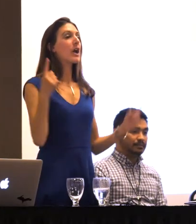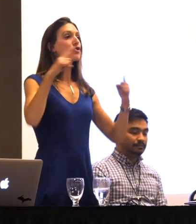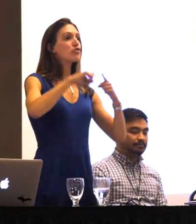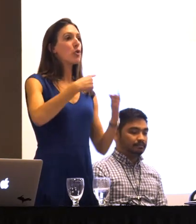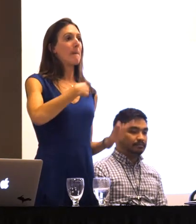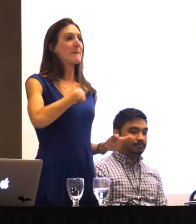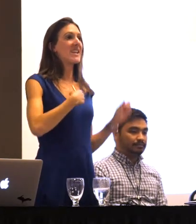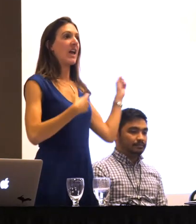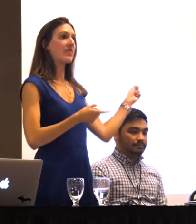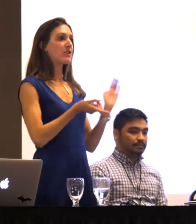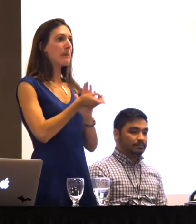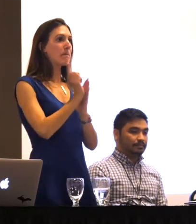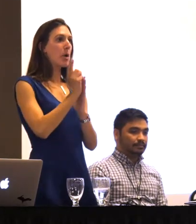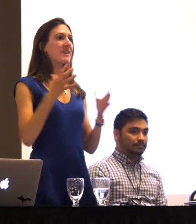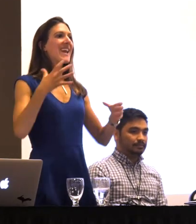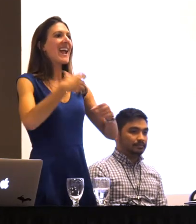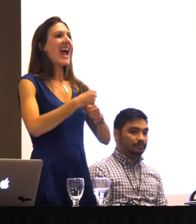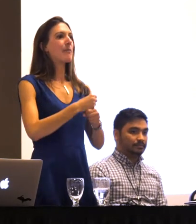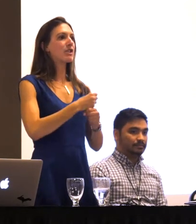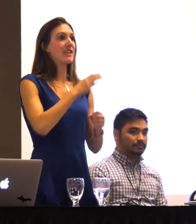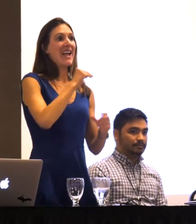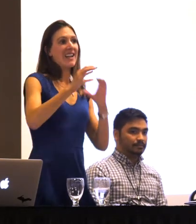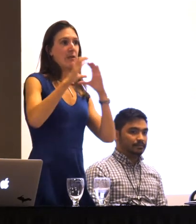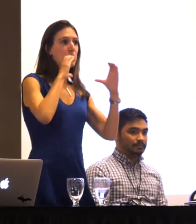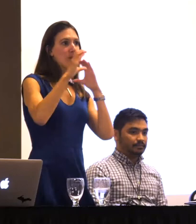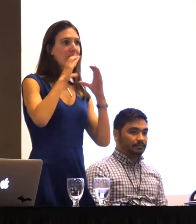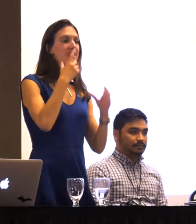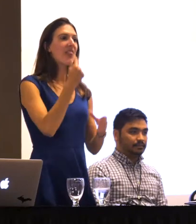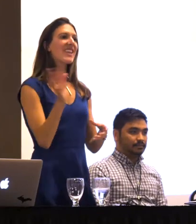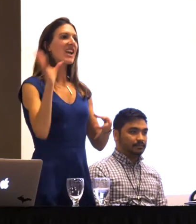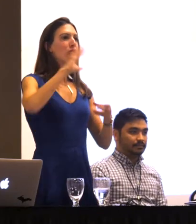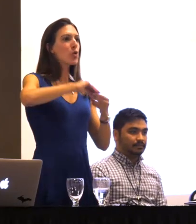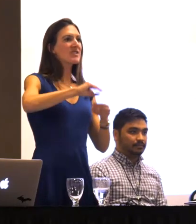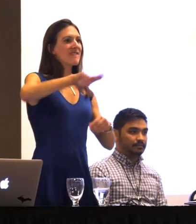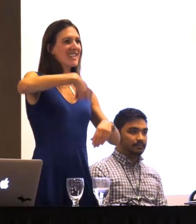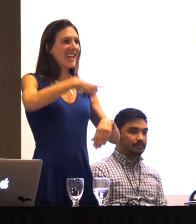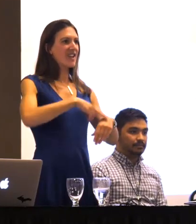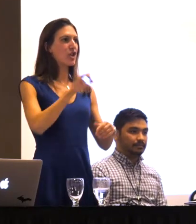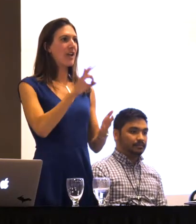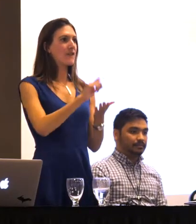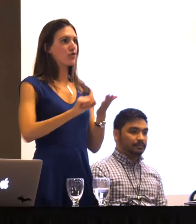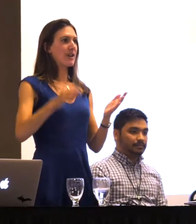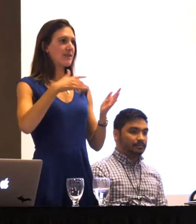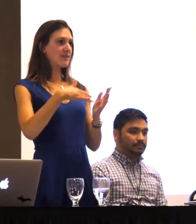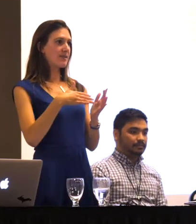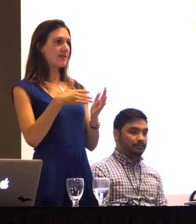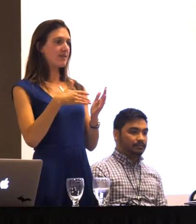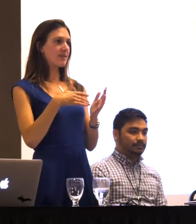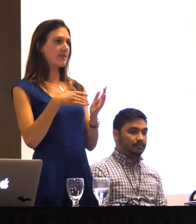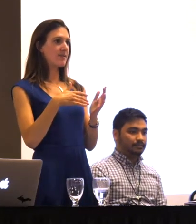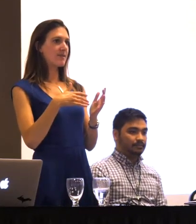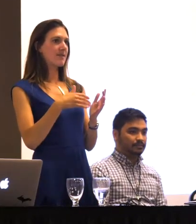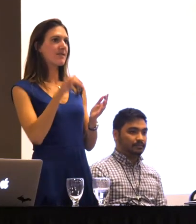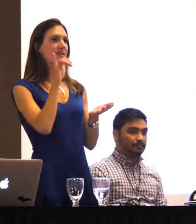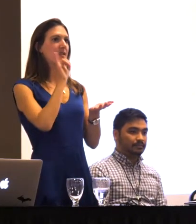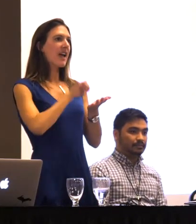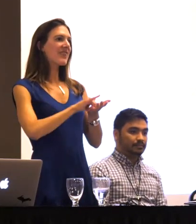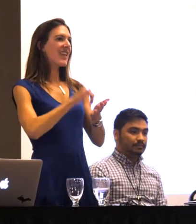So, to me this moment captures and conveys the inclusive nature of writing studies: